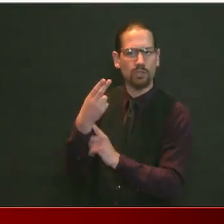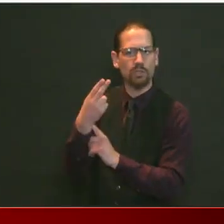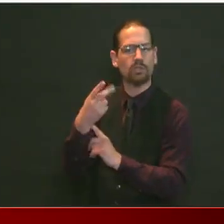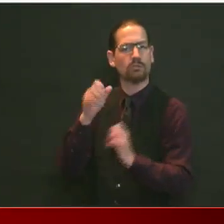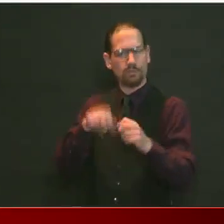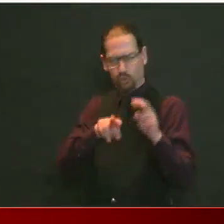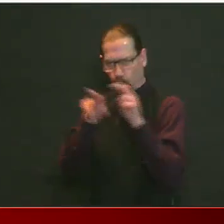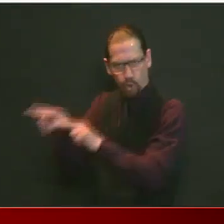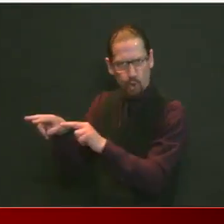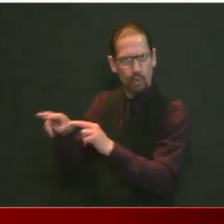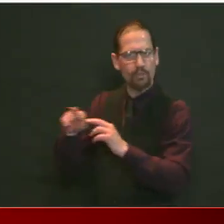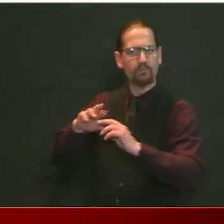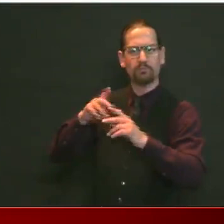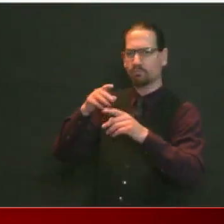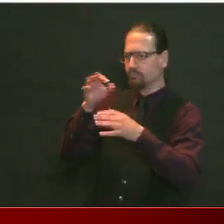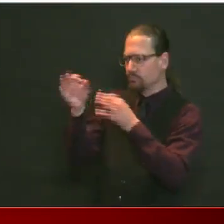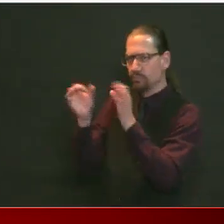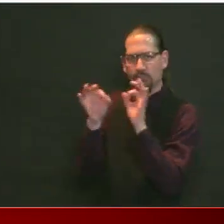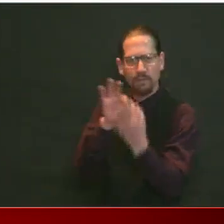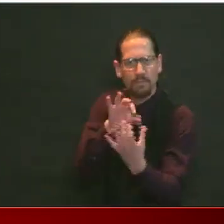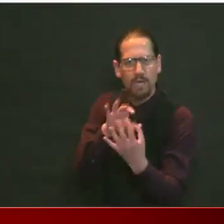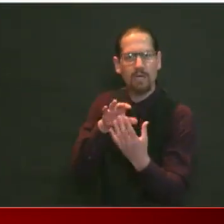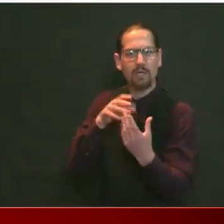CAN STILL GO ON TO OUR HEALTH.RI.GOV/COVID WEB PAGE AND GET CONNECTED TO THE SAME TYPES